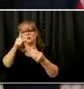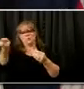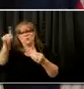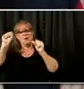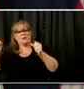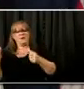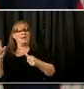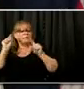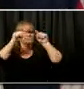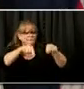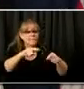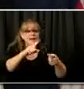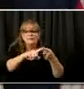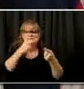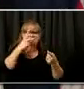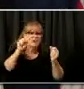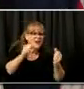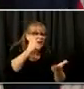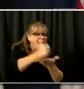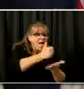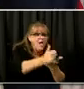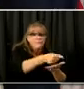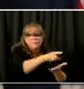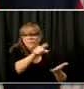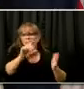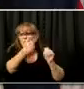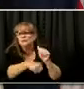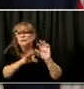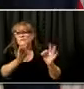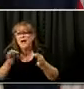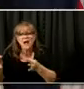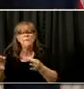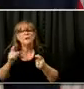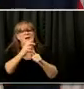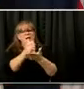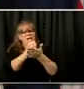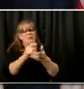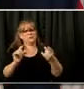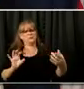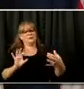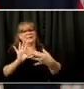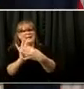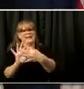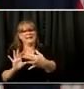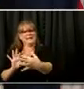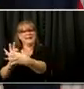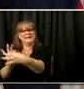their local school we cannot let our children's education become a casualty of this pandemic